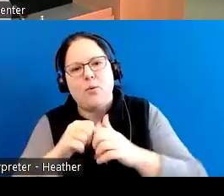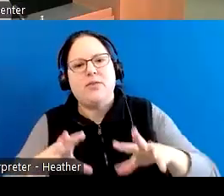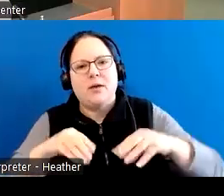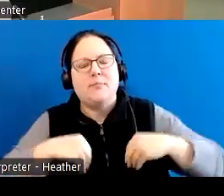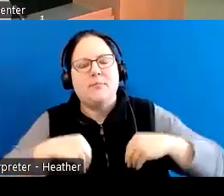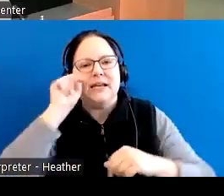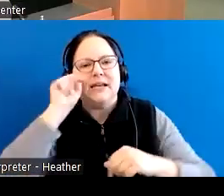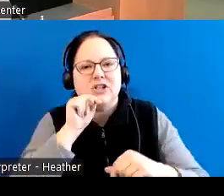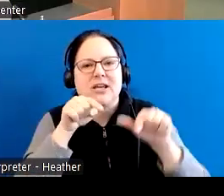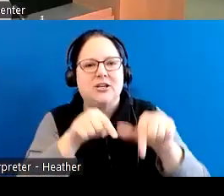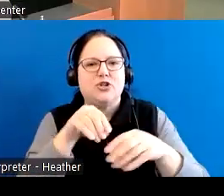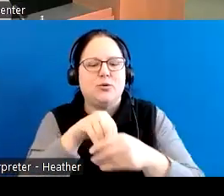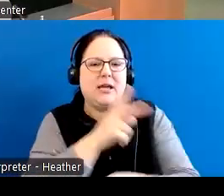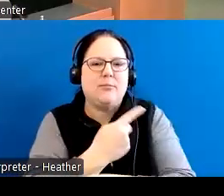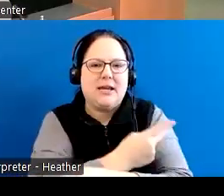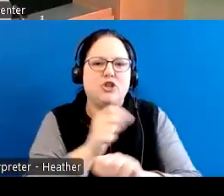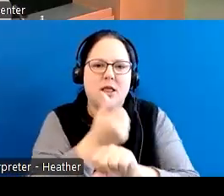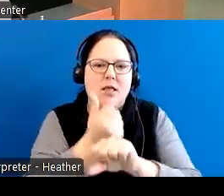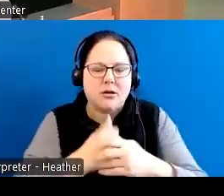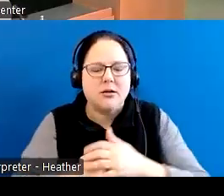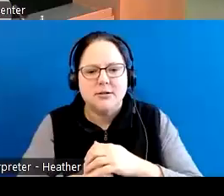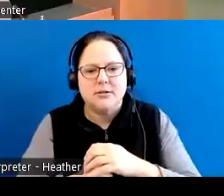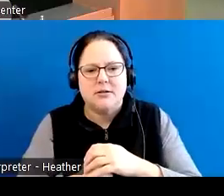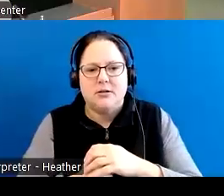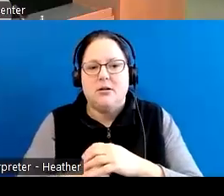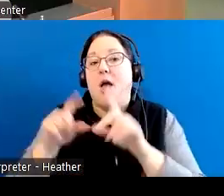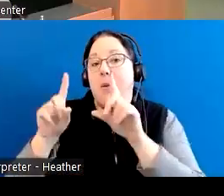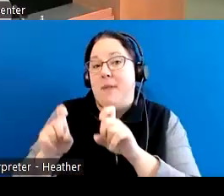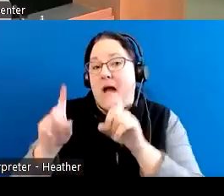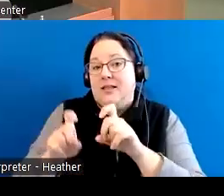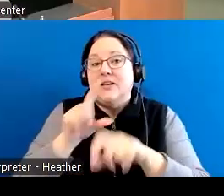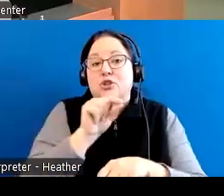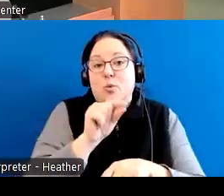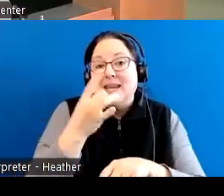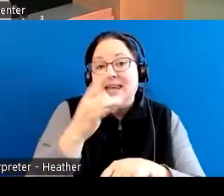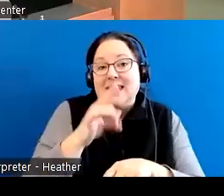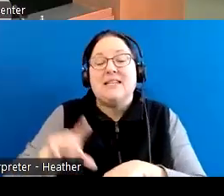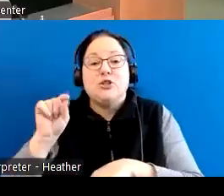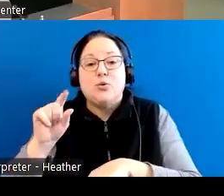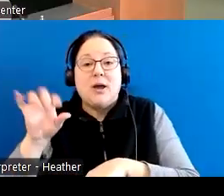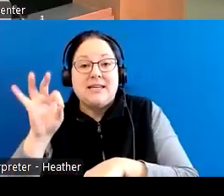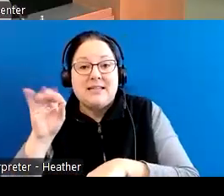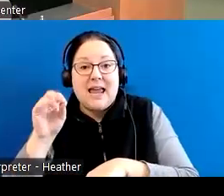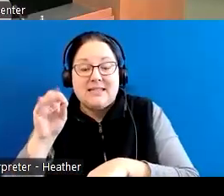an impatient locked unit. And so our pilot which was 2018 2019 we had 30 kids that participated